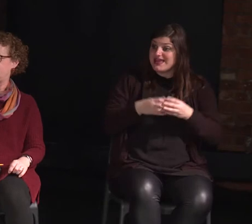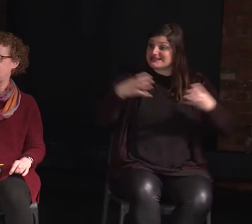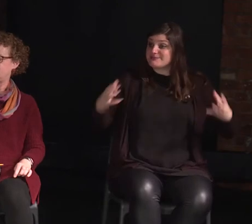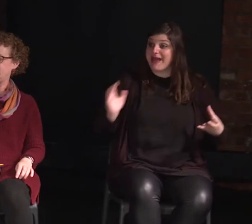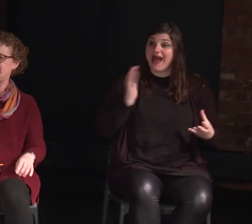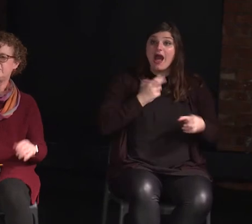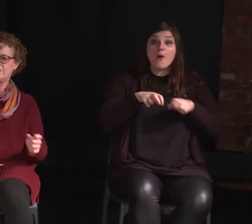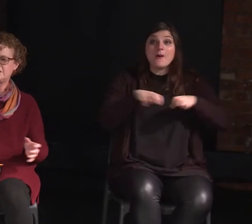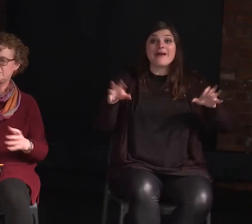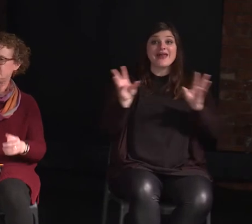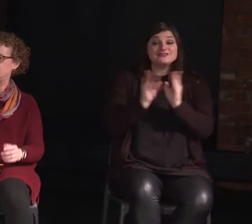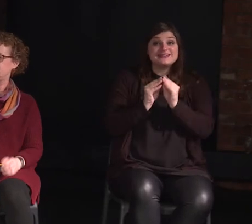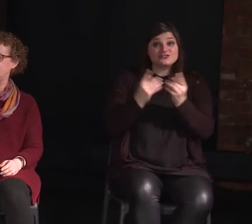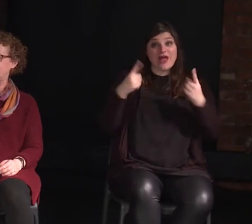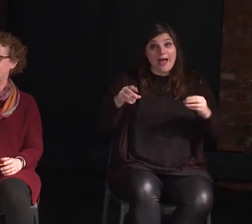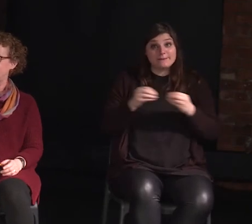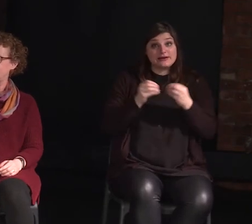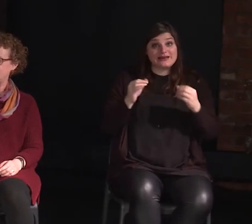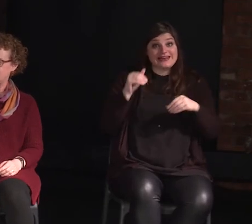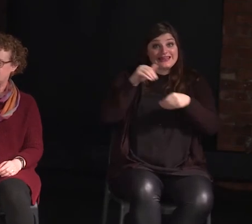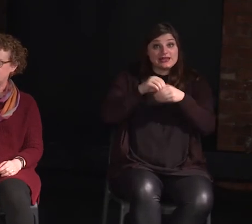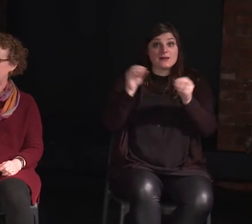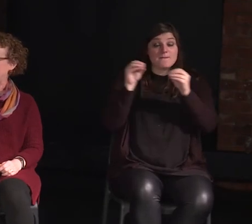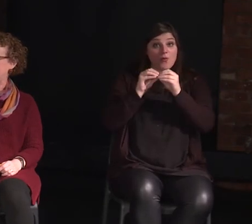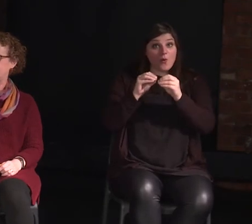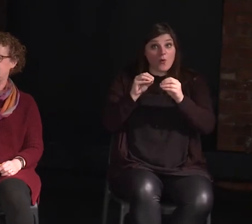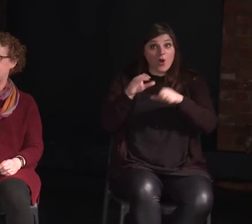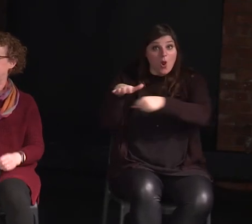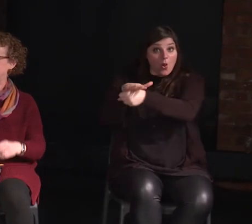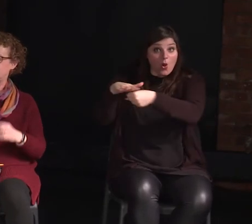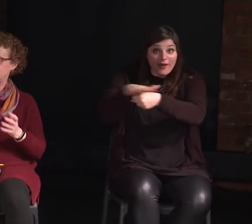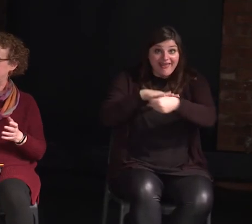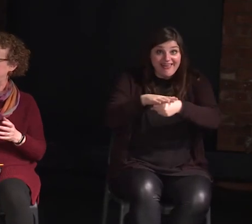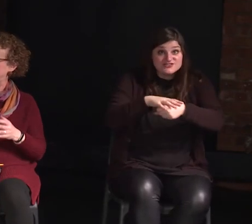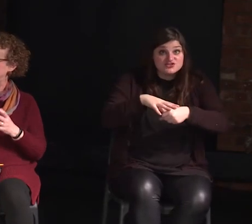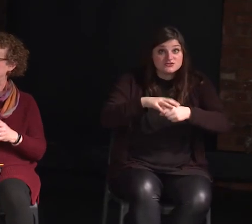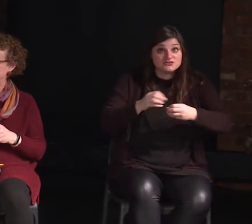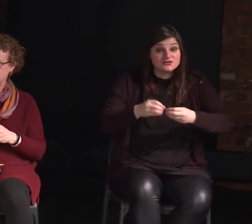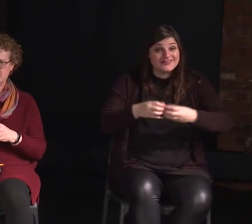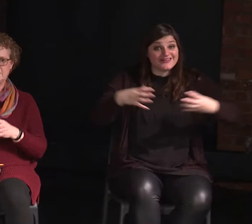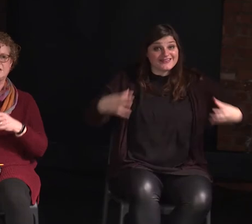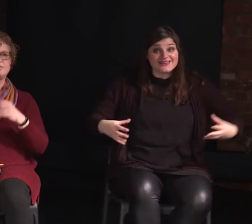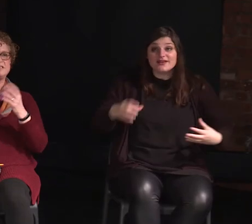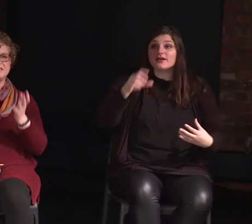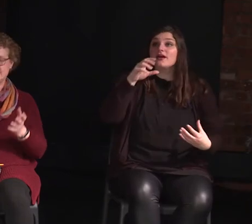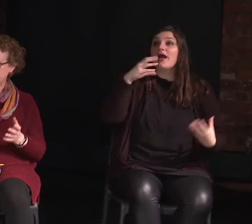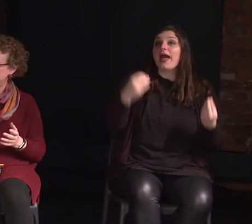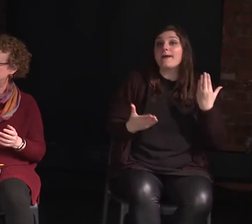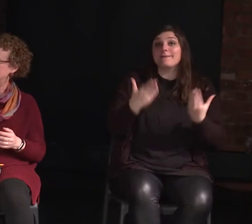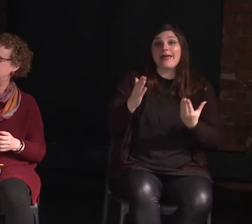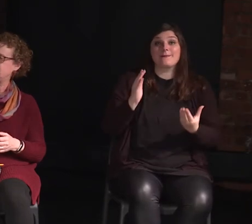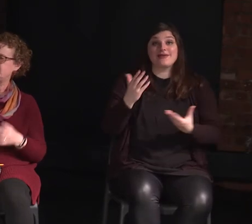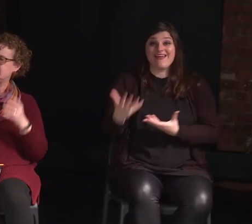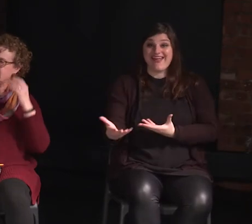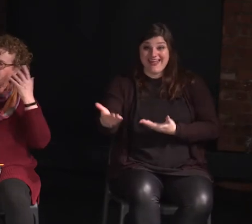Can we bring advisors into the room that haven't been there, and that extends not only to organizations of color but to disabled organizations?